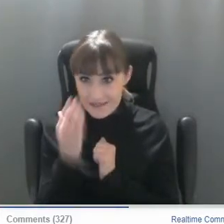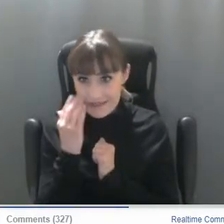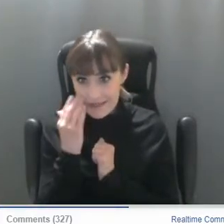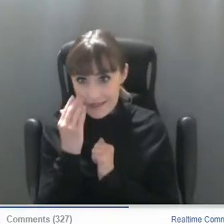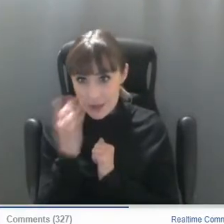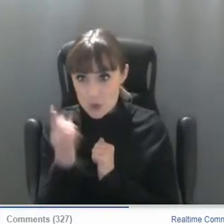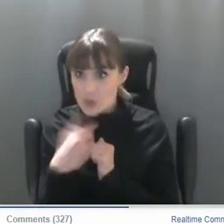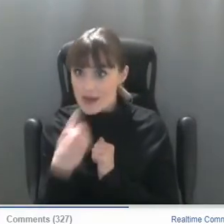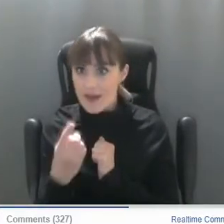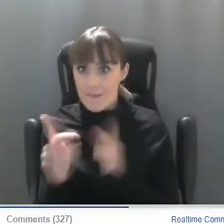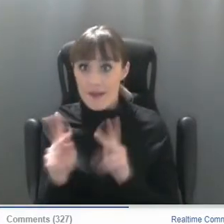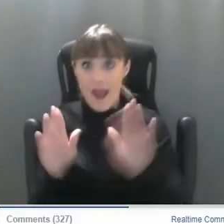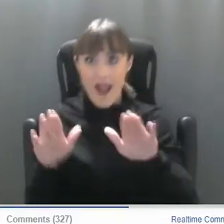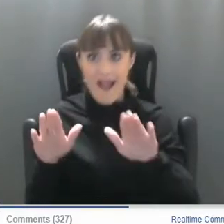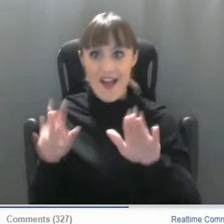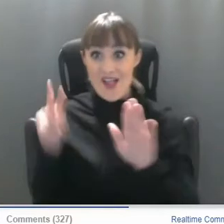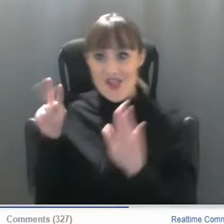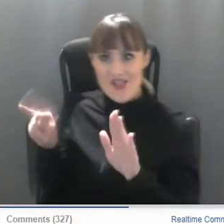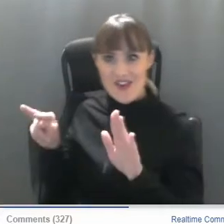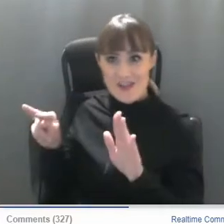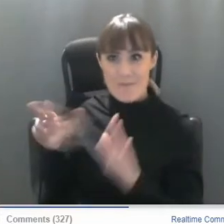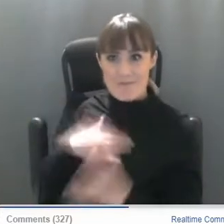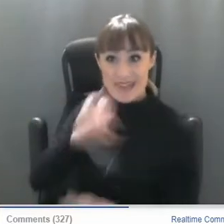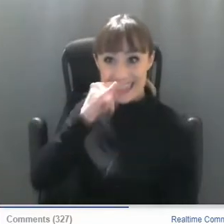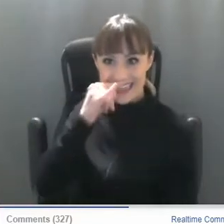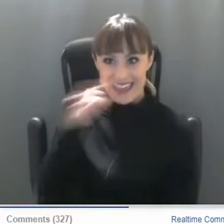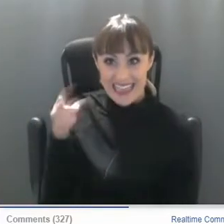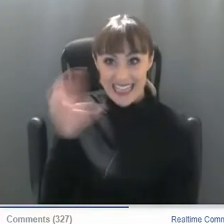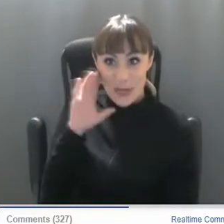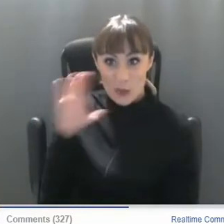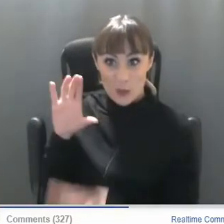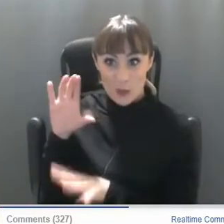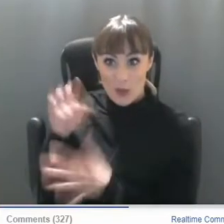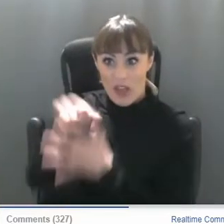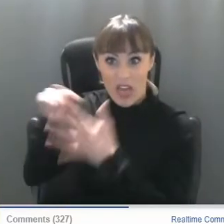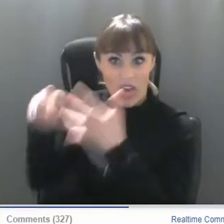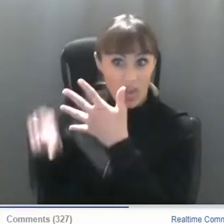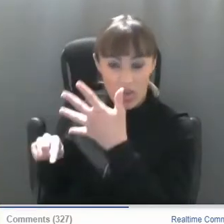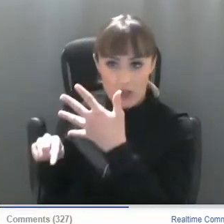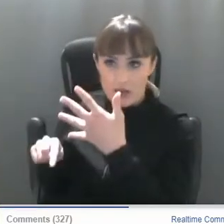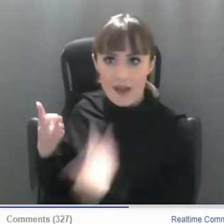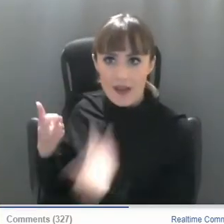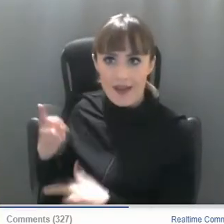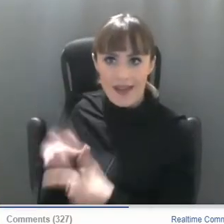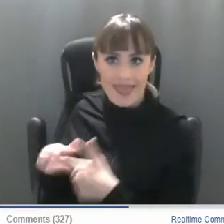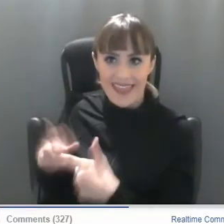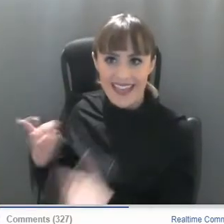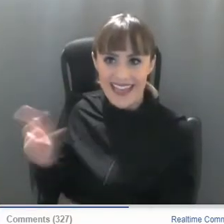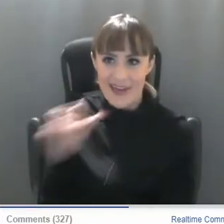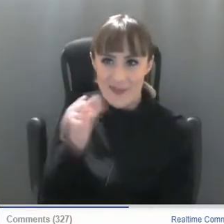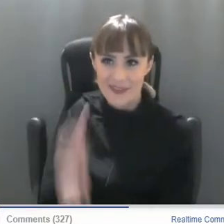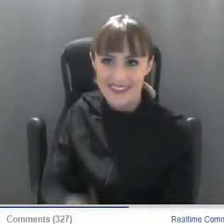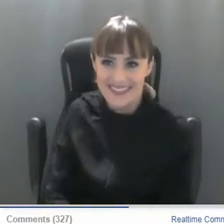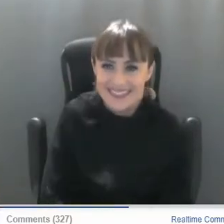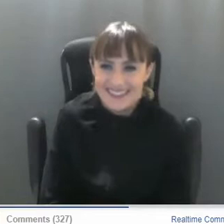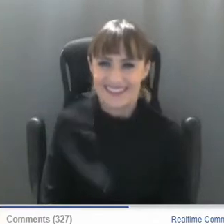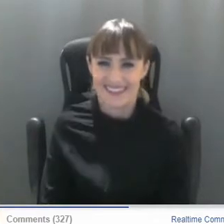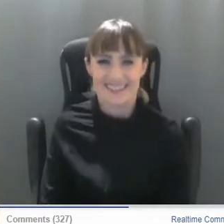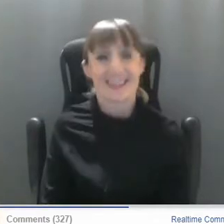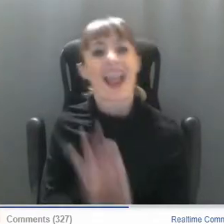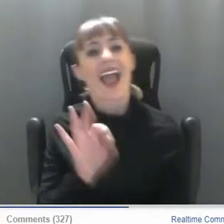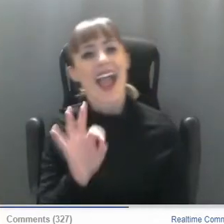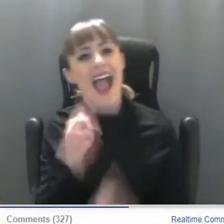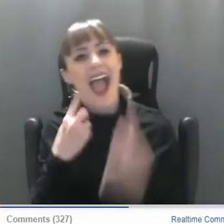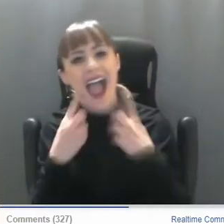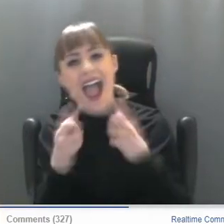will do something and they don't? Okay, let's see. Acara! There she is.